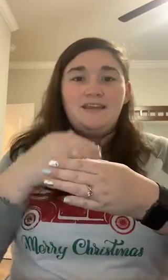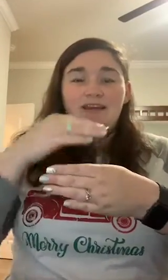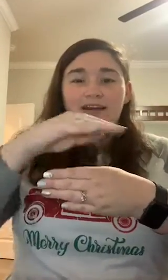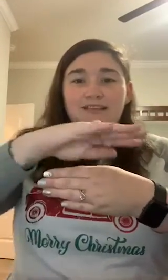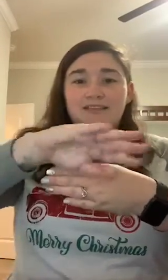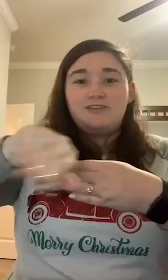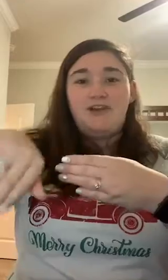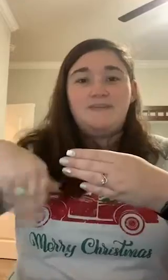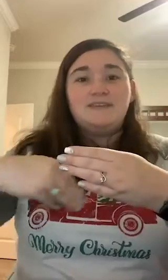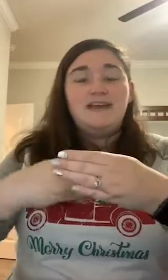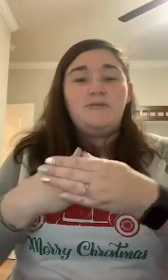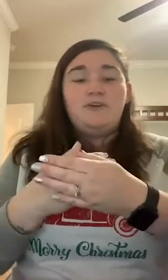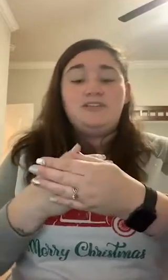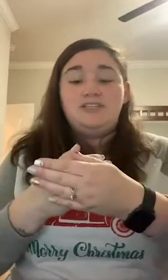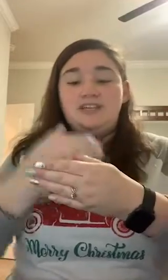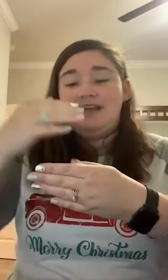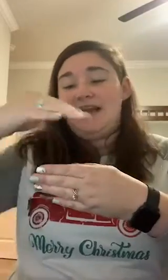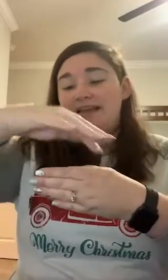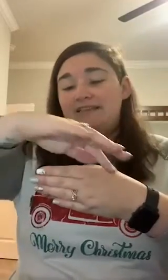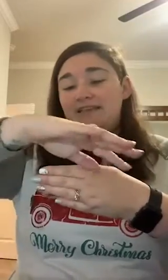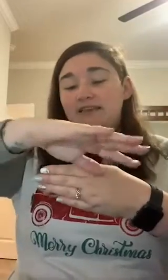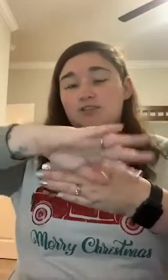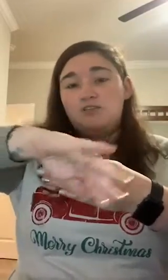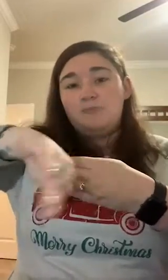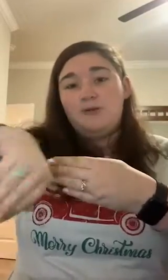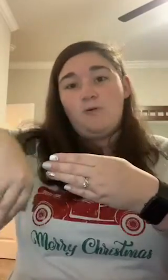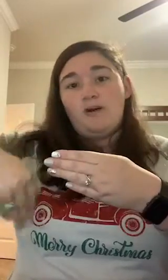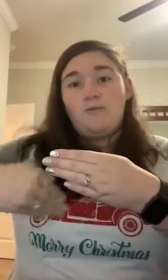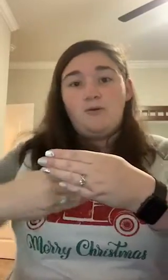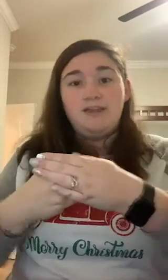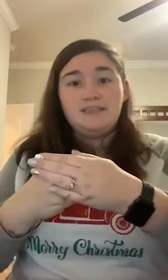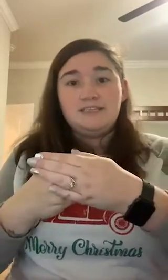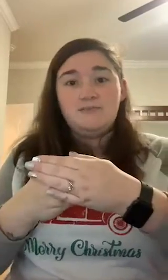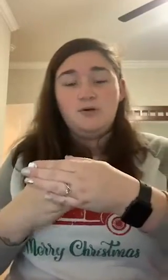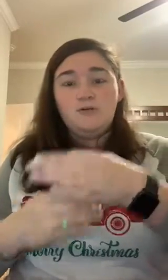uh to describe this sign when you're teaching it as scooping guacamole into the bowl